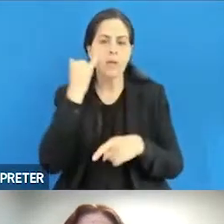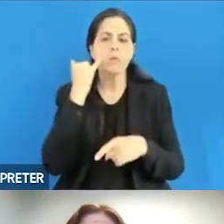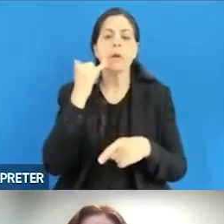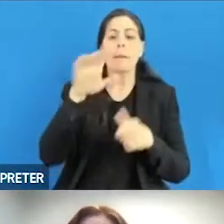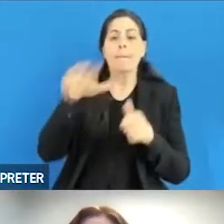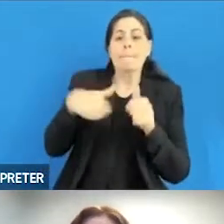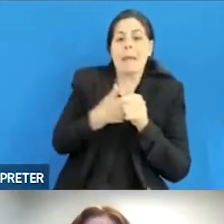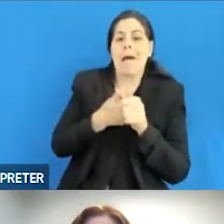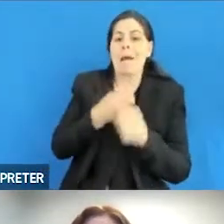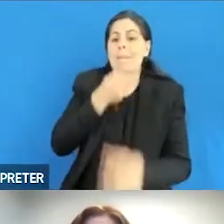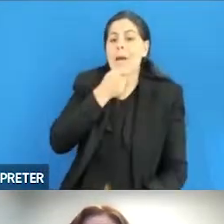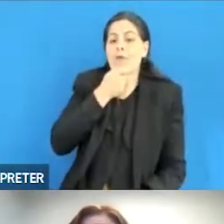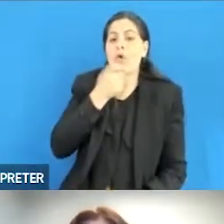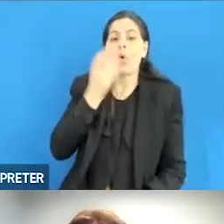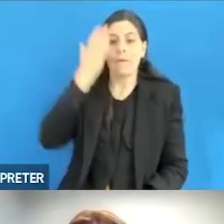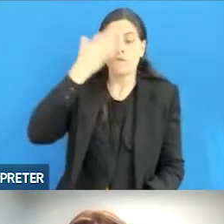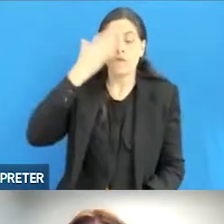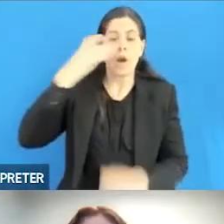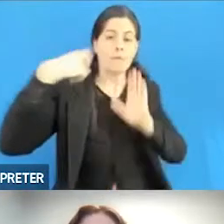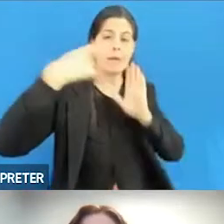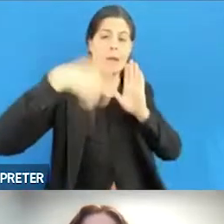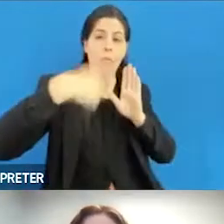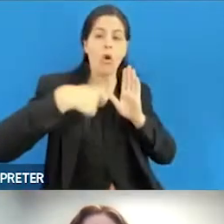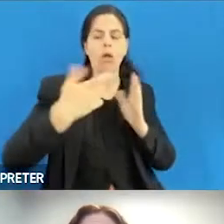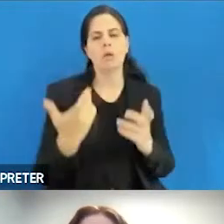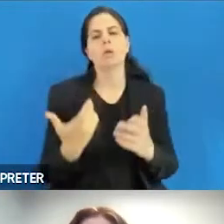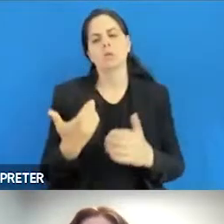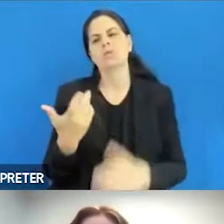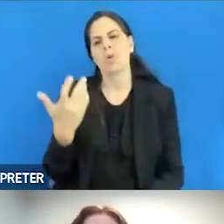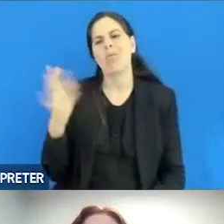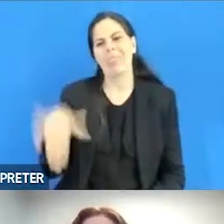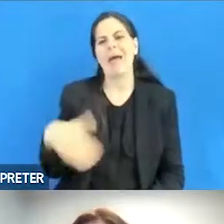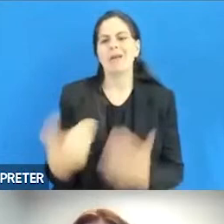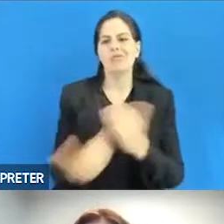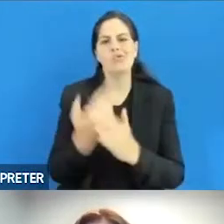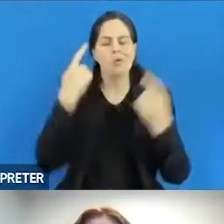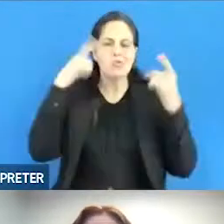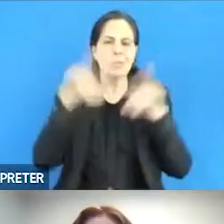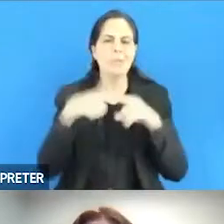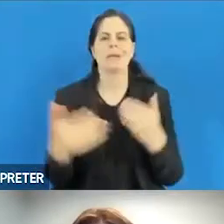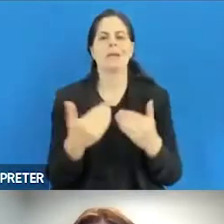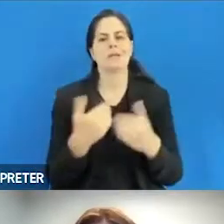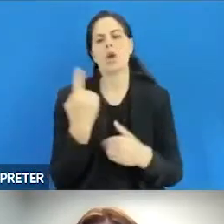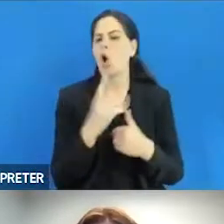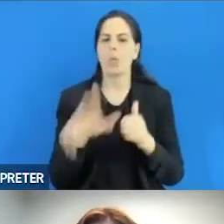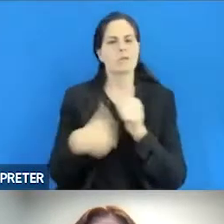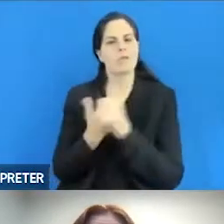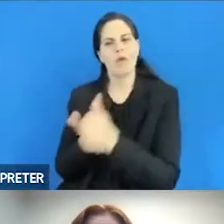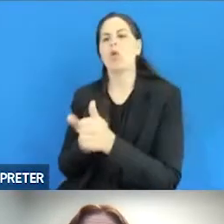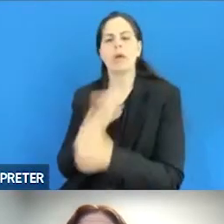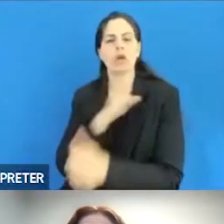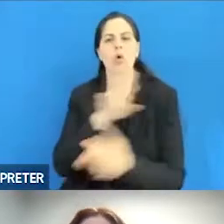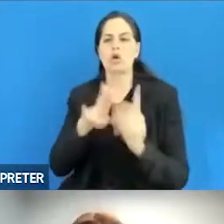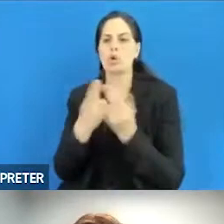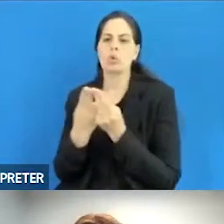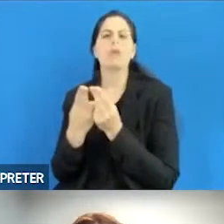And our new podcast agreements make it easy to be sure you're always in good standing with your union. And finally, guidance.